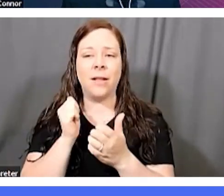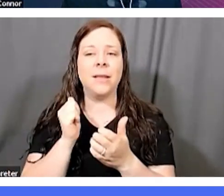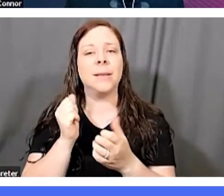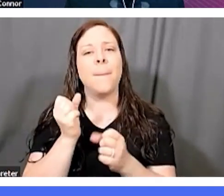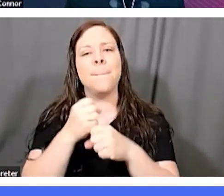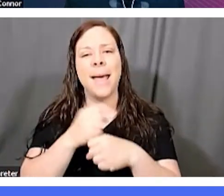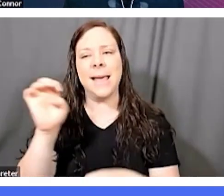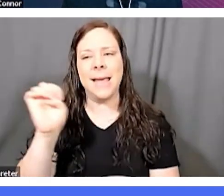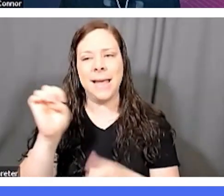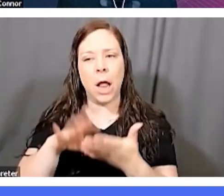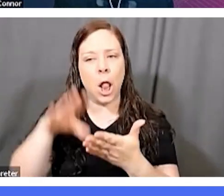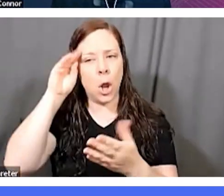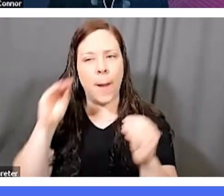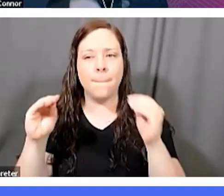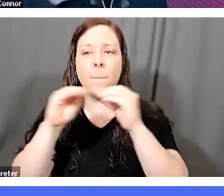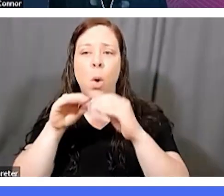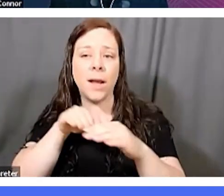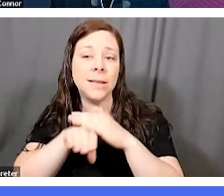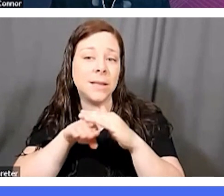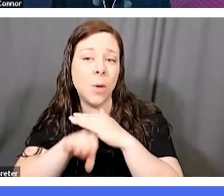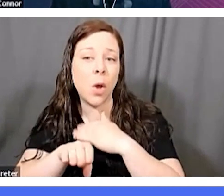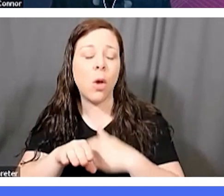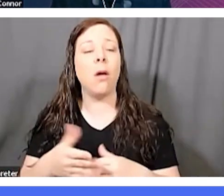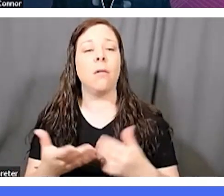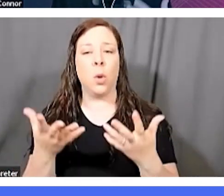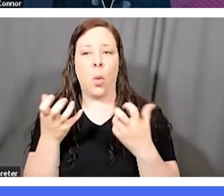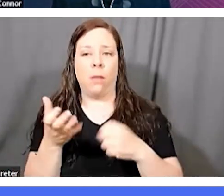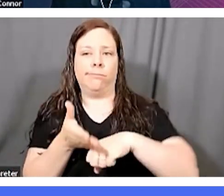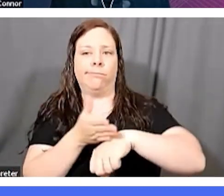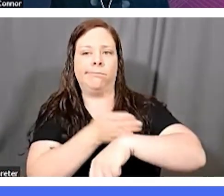and make e-learning better because we're focused on that 3%